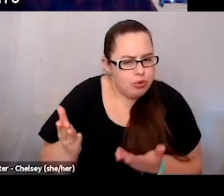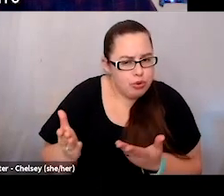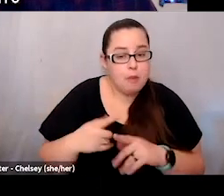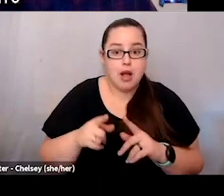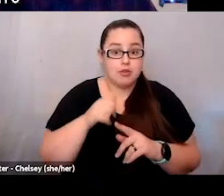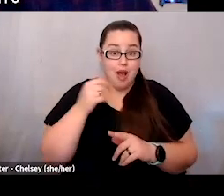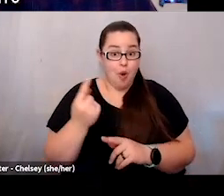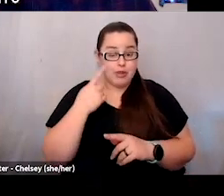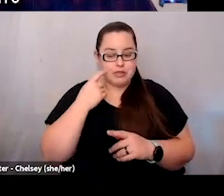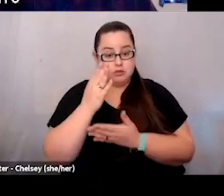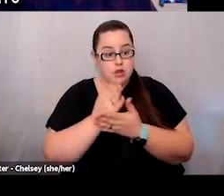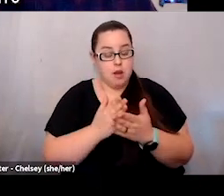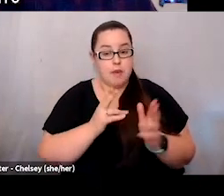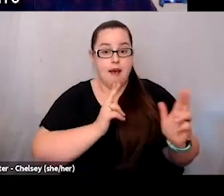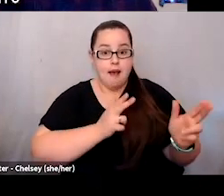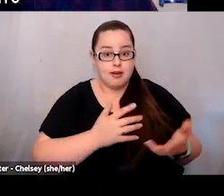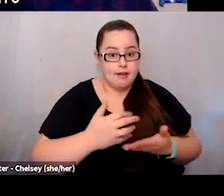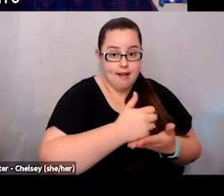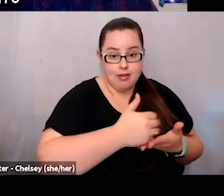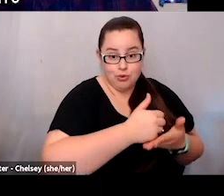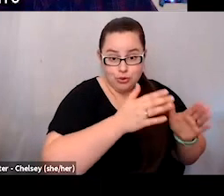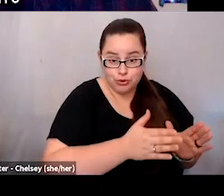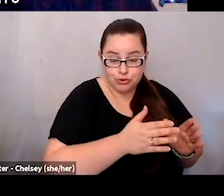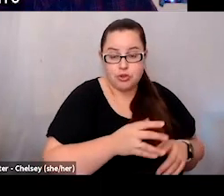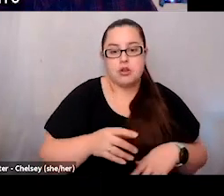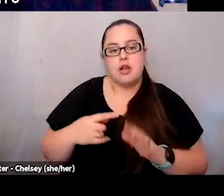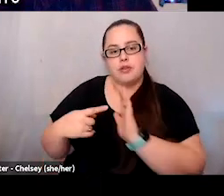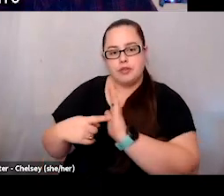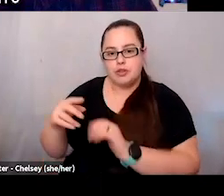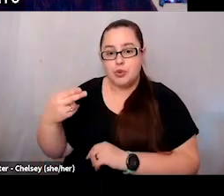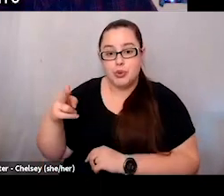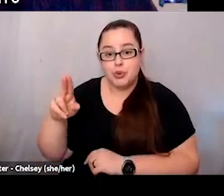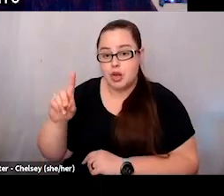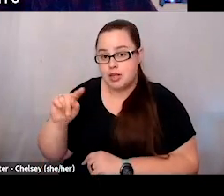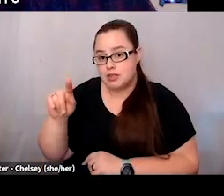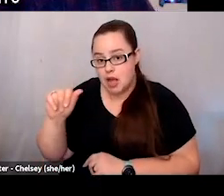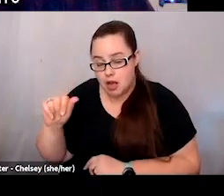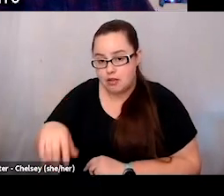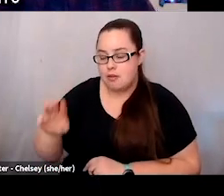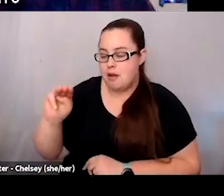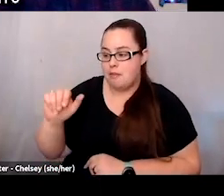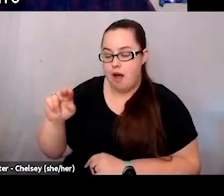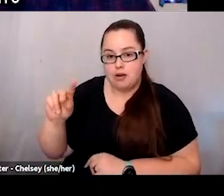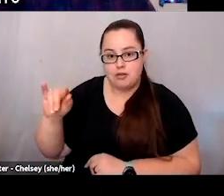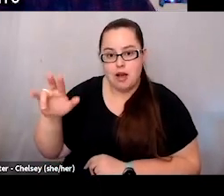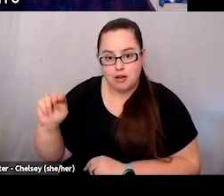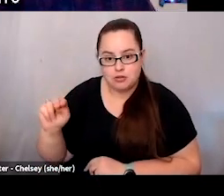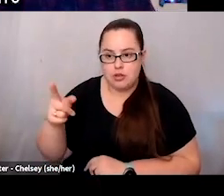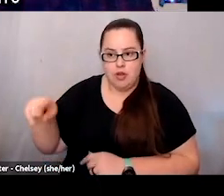hunter gatherers, and other tribes like the Hidatsa, and the Mandan, were farmers. The